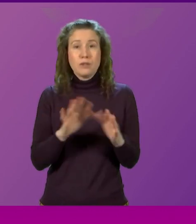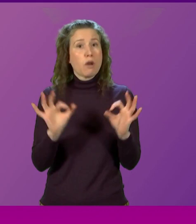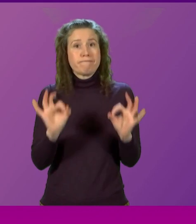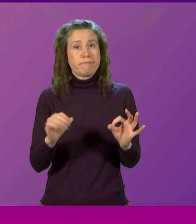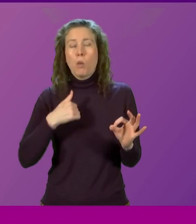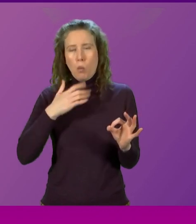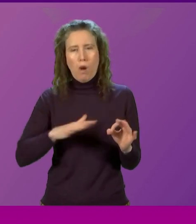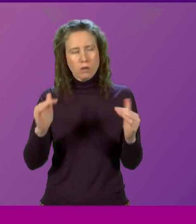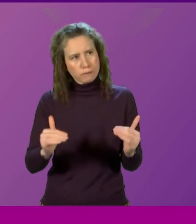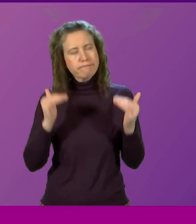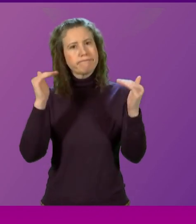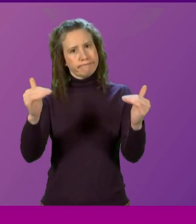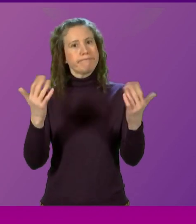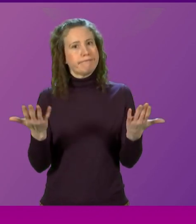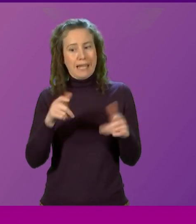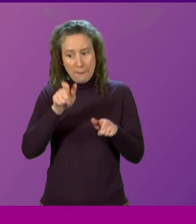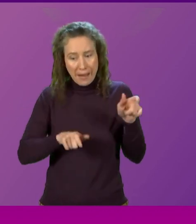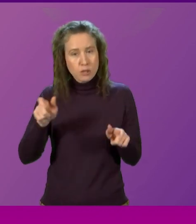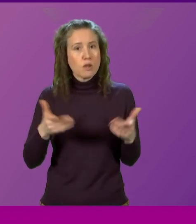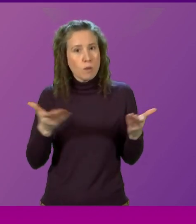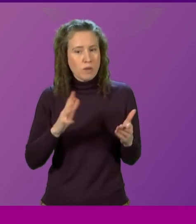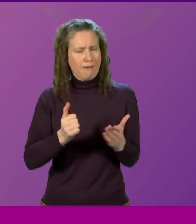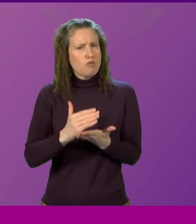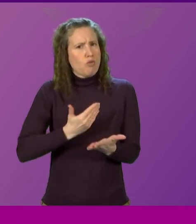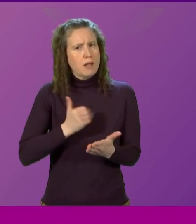want it to be, and it is certainly not where patients have a right to expect it to be.